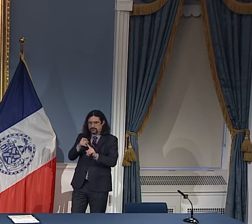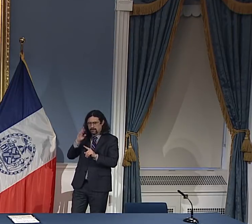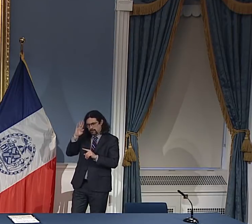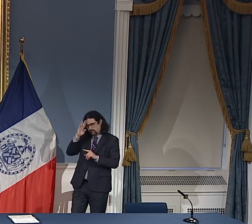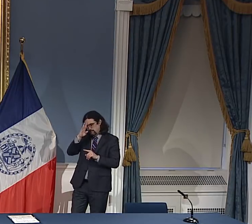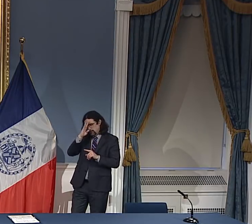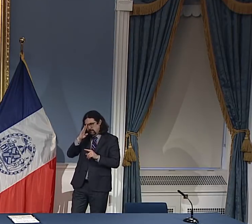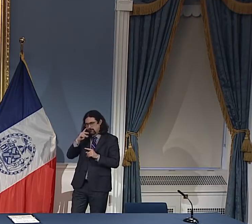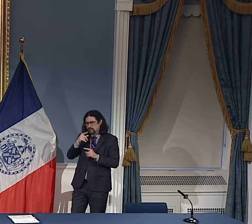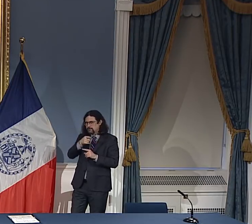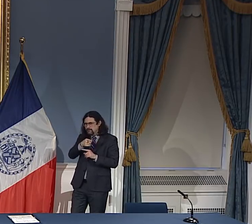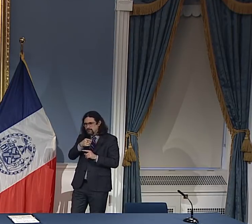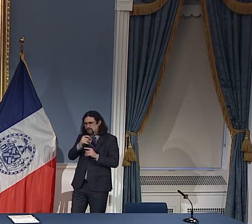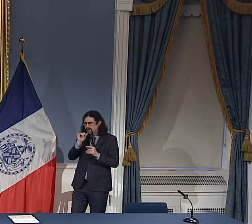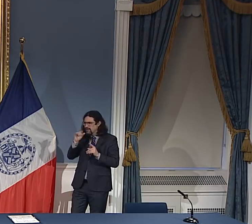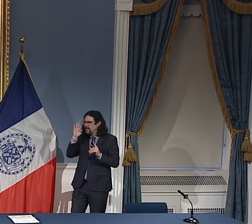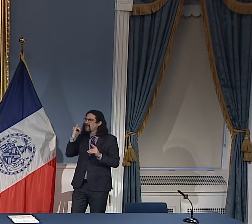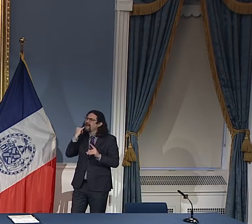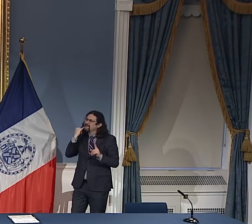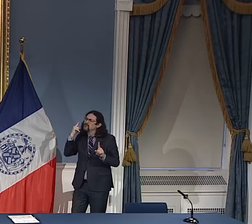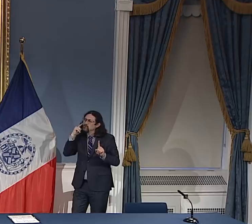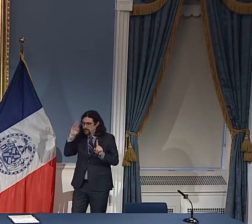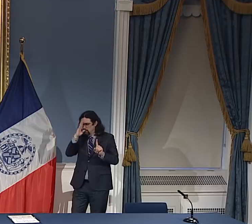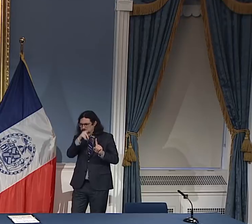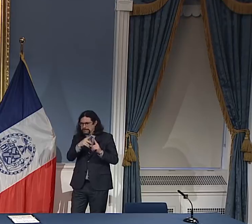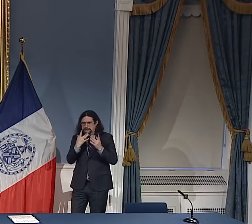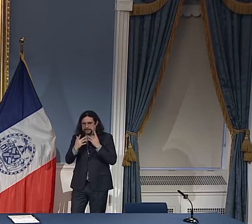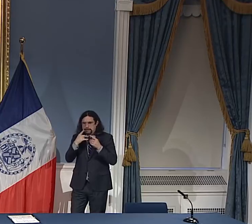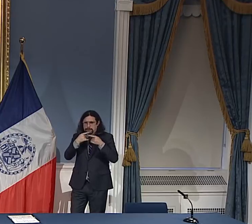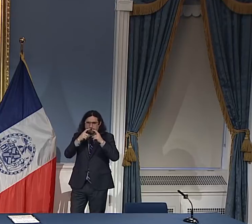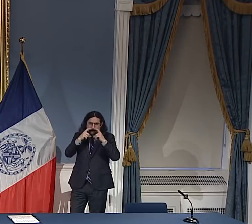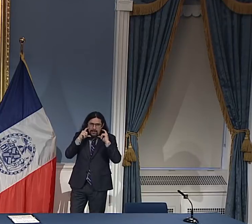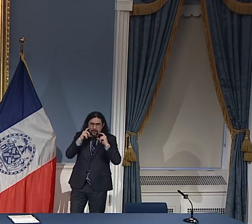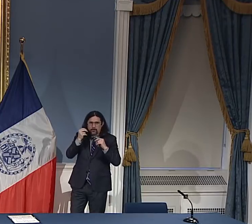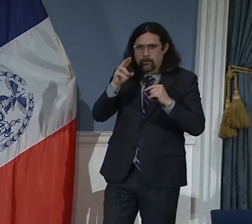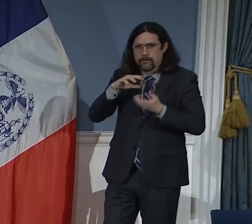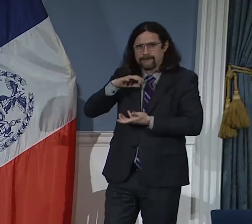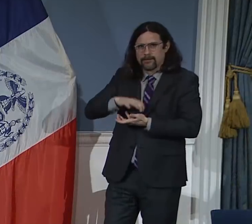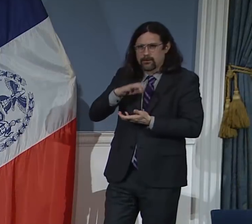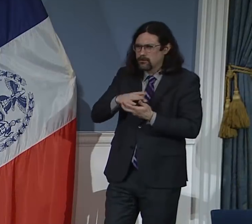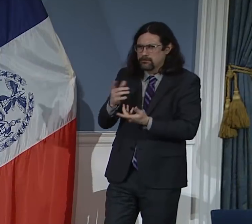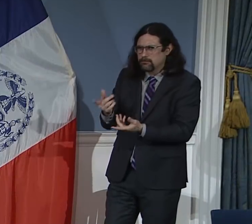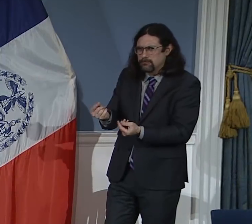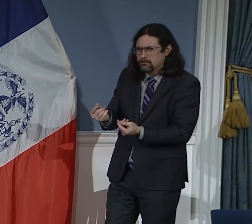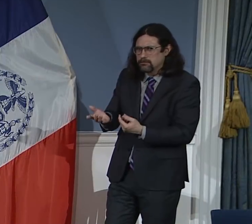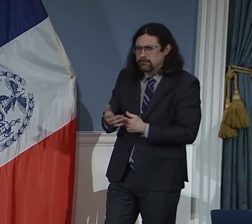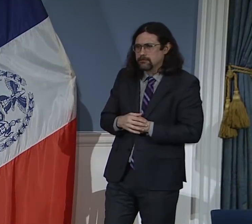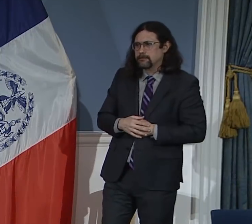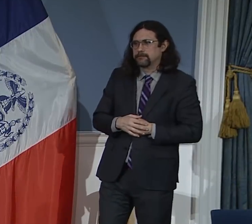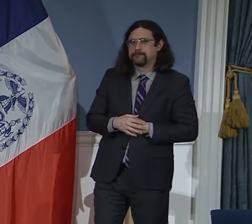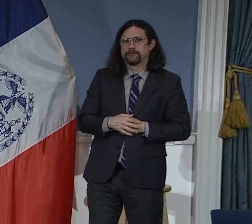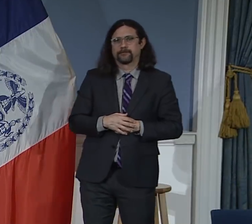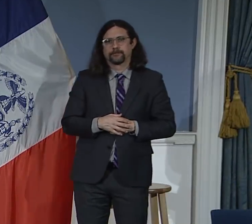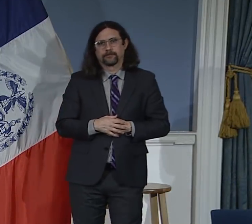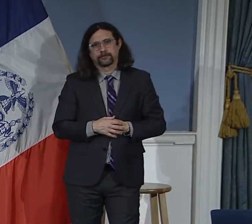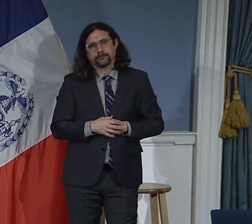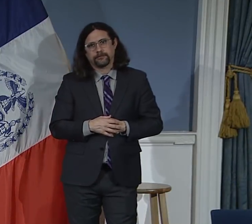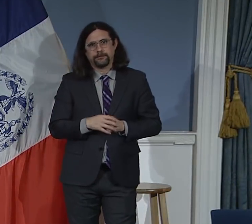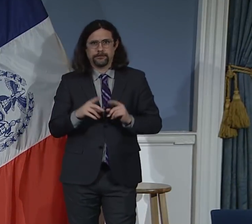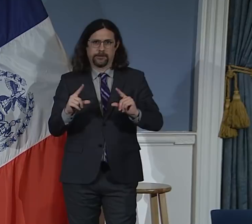ANDIF SO, WHAT IS THE CITY DOING ABOUT THOSE? AND CAN YOU IDENTIFY ANY THAT OUY MIGHT HAVE HEARD FRO M?